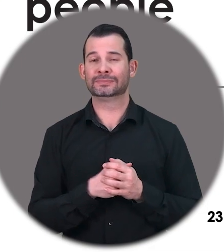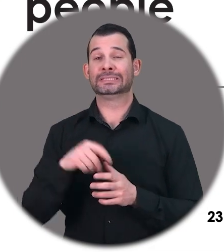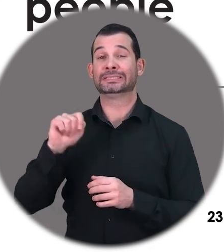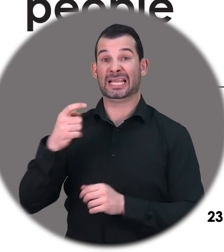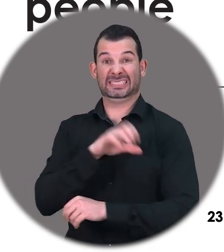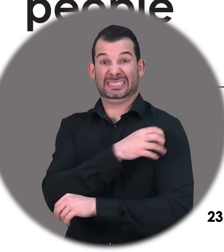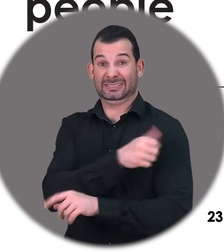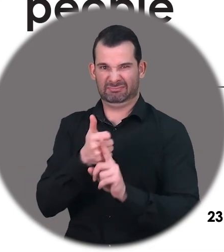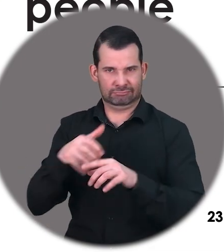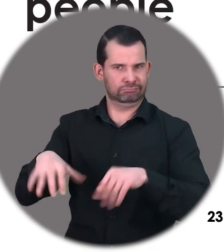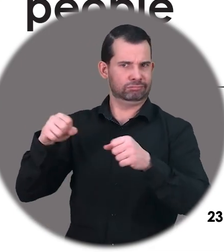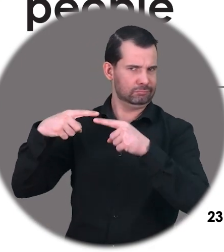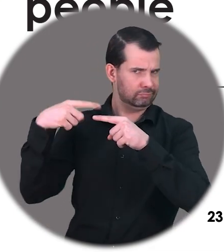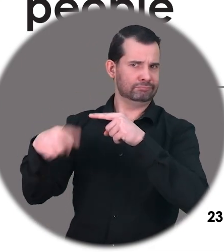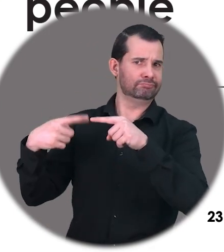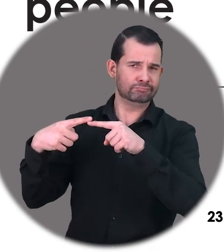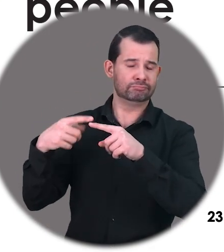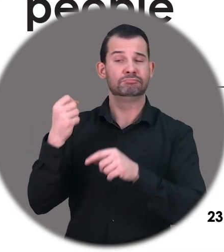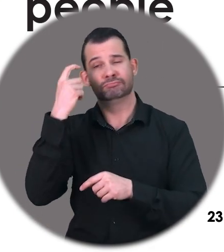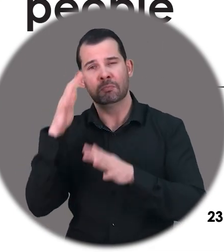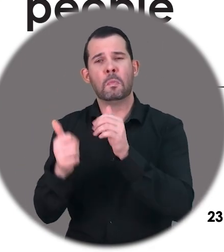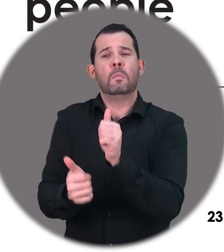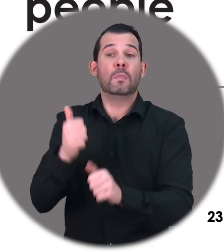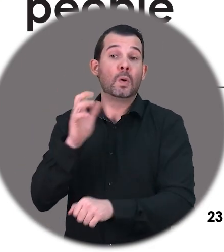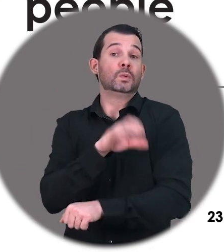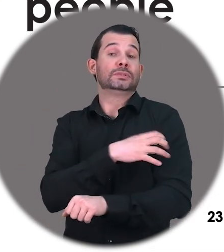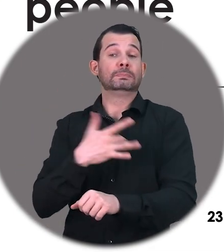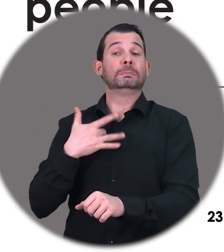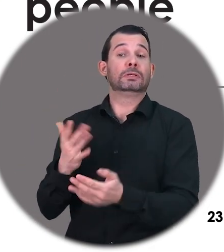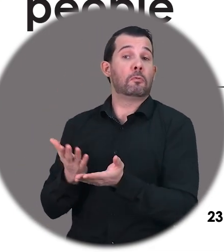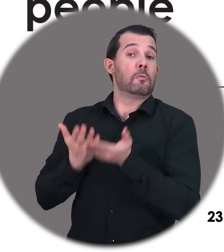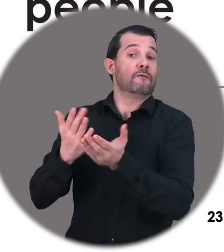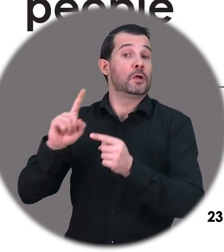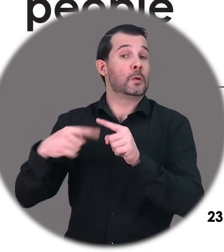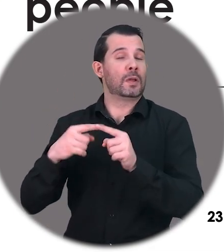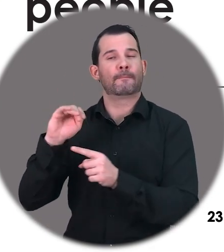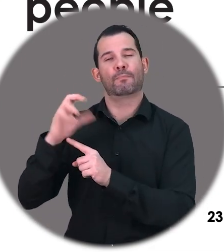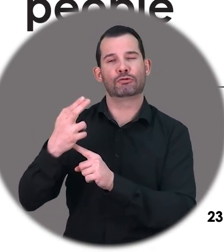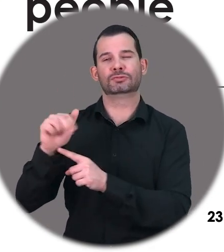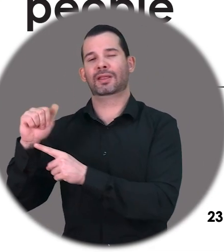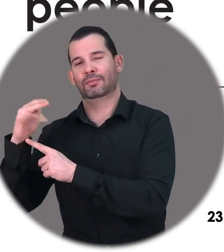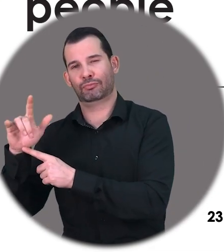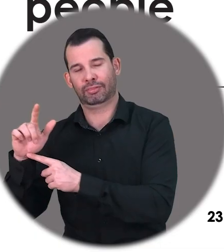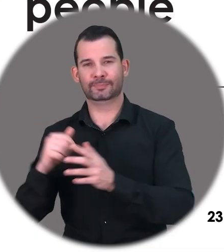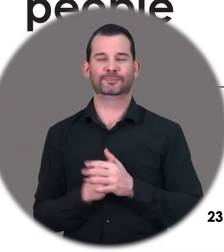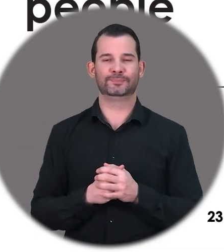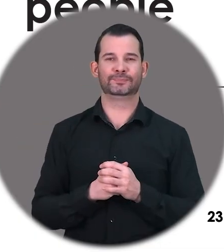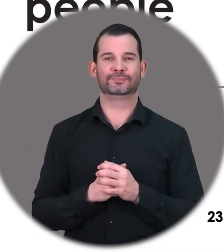Tax clinics are held all year. However, most clinics are offered in March and April.